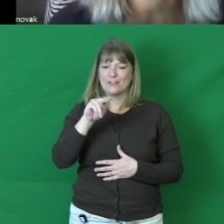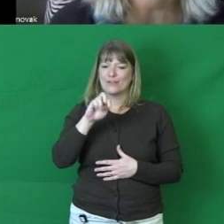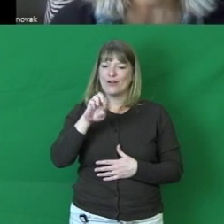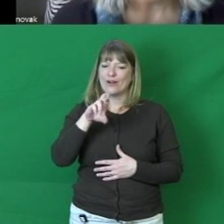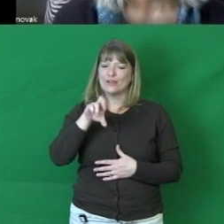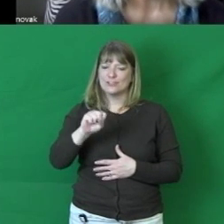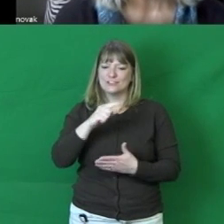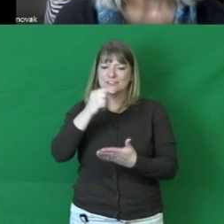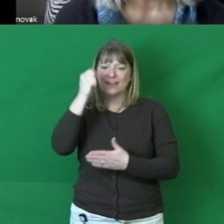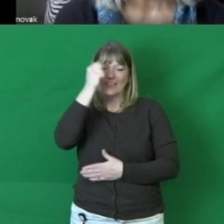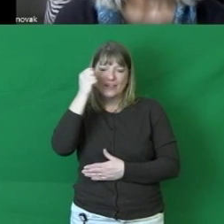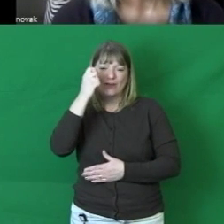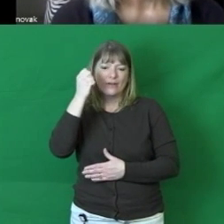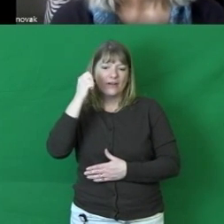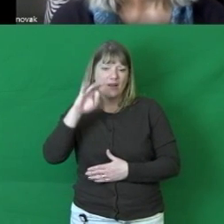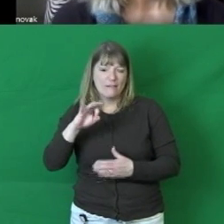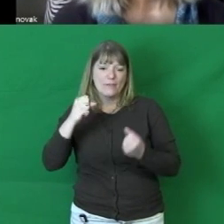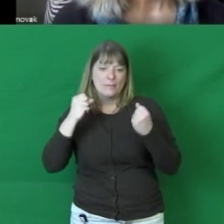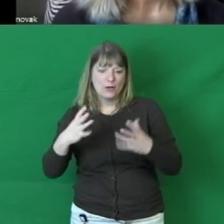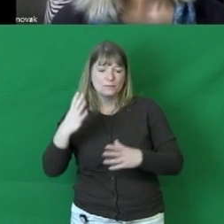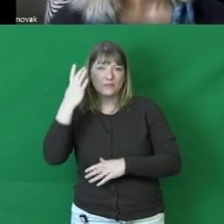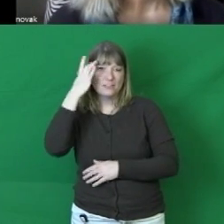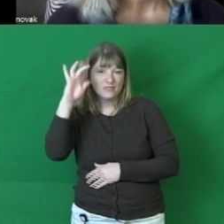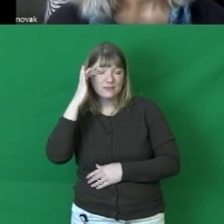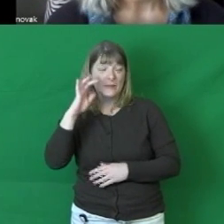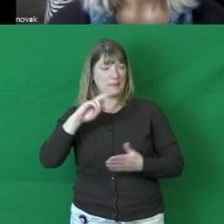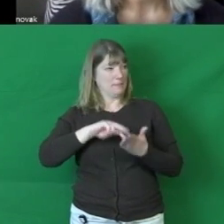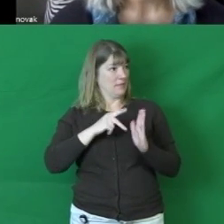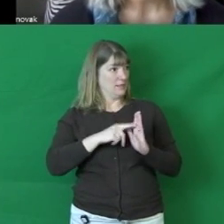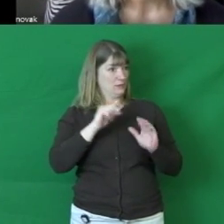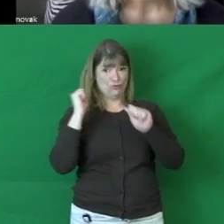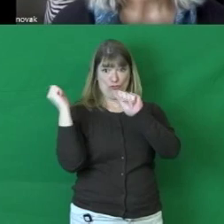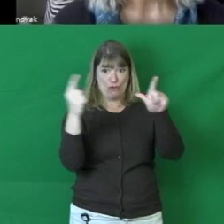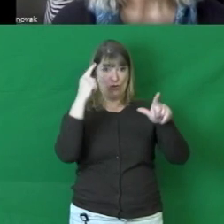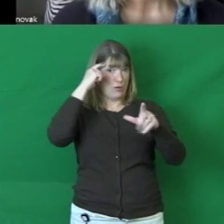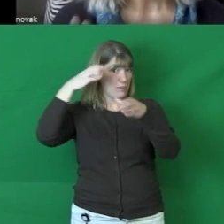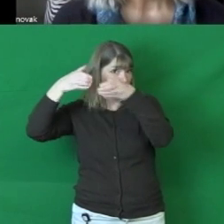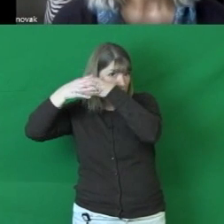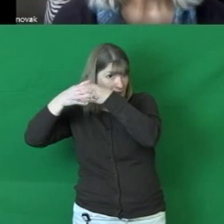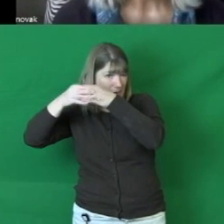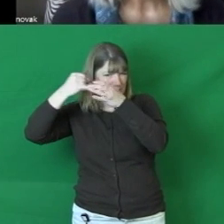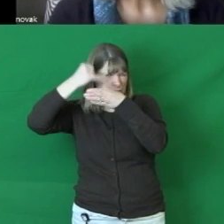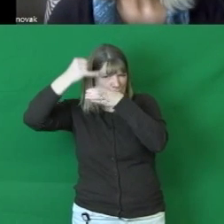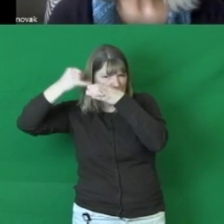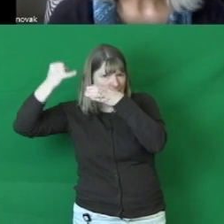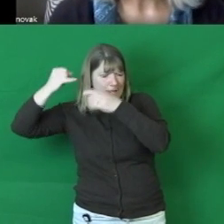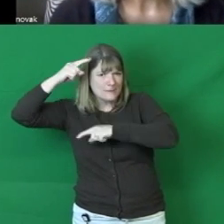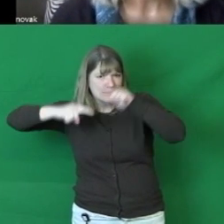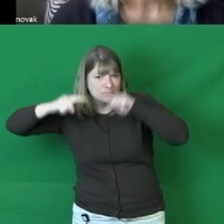of Multiple Intelligences, which states that all of our brains are wired certain ways, in different ways,